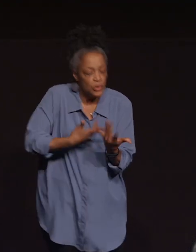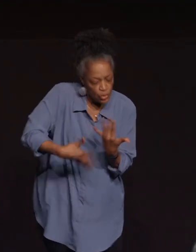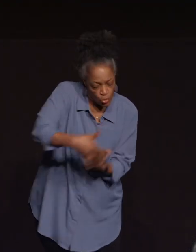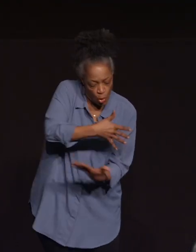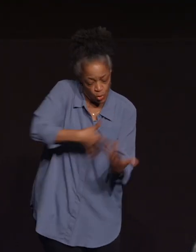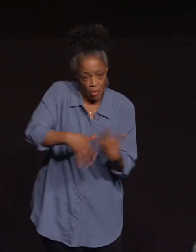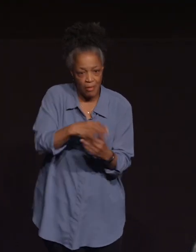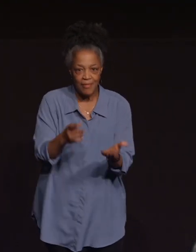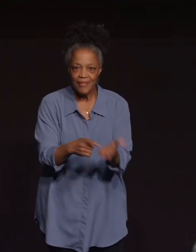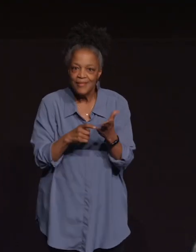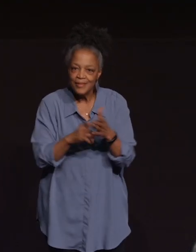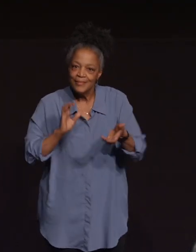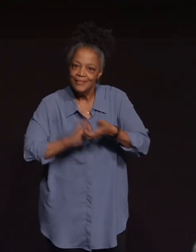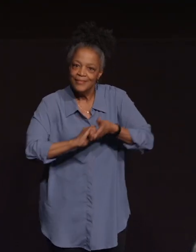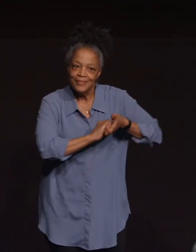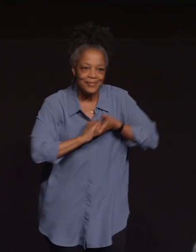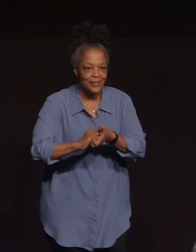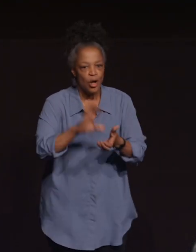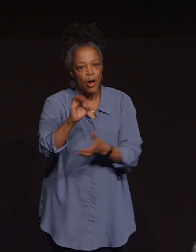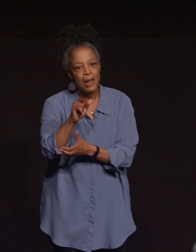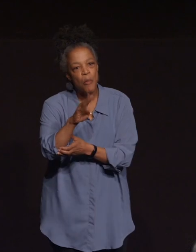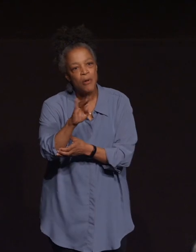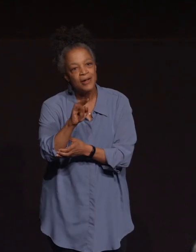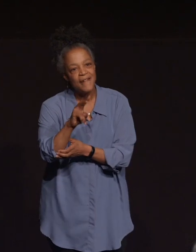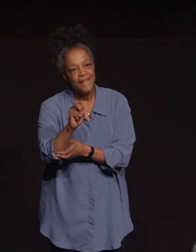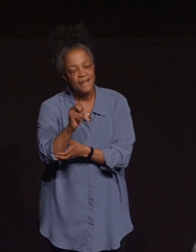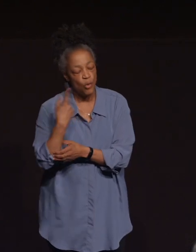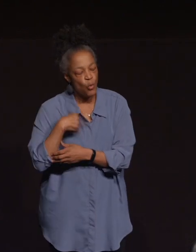and necessarily collaborative. We have work to do.